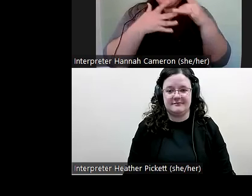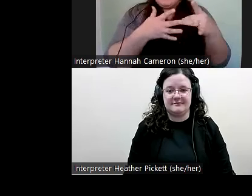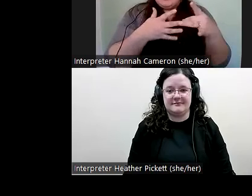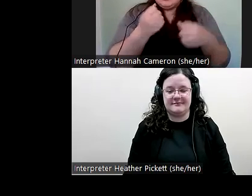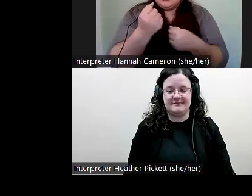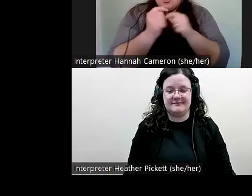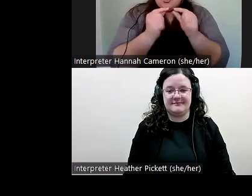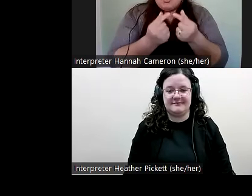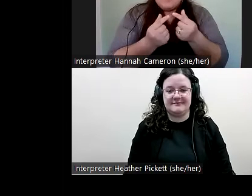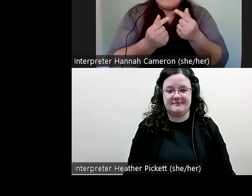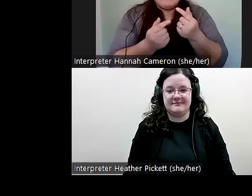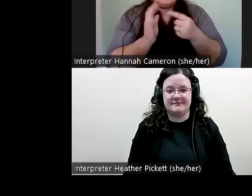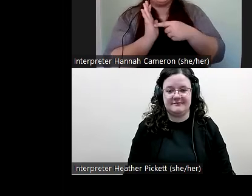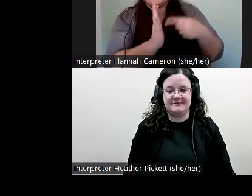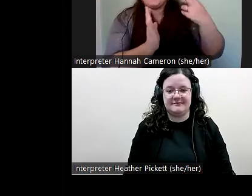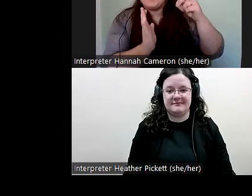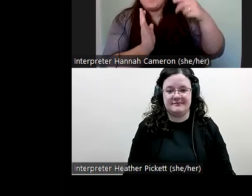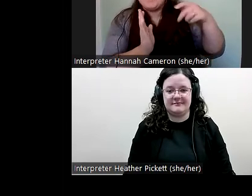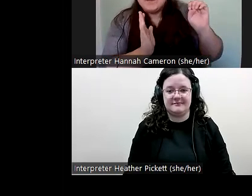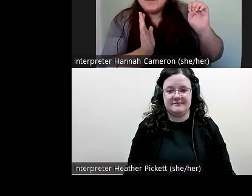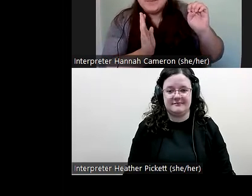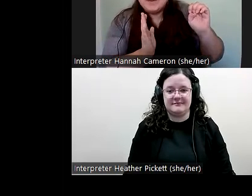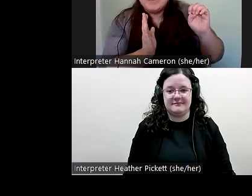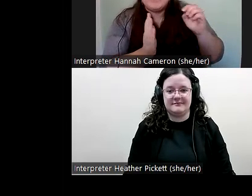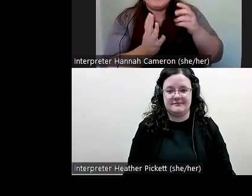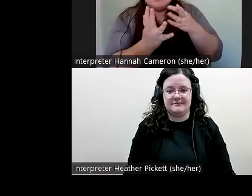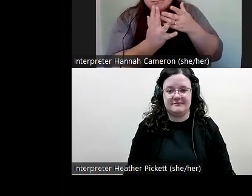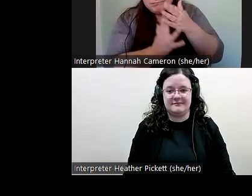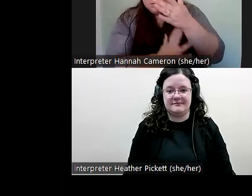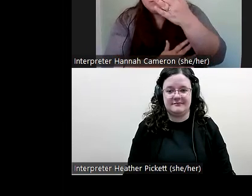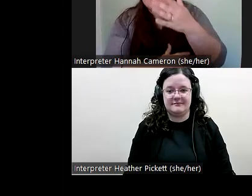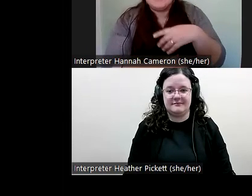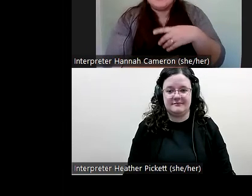it because that family member or that individual with mental illnesses they're doing well and